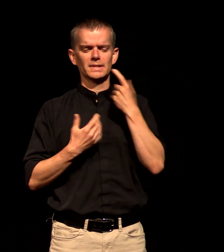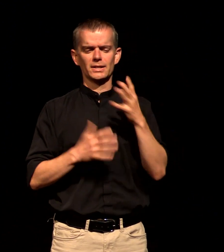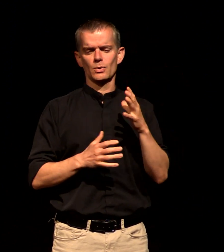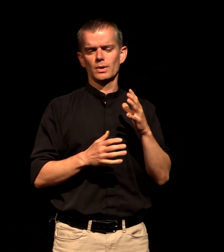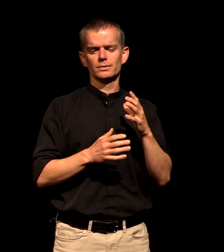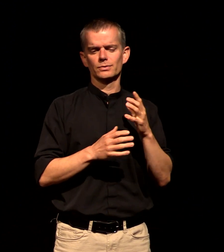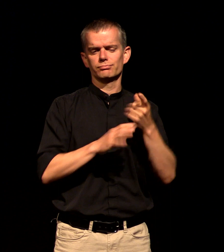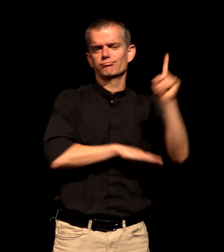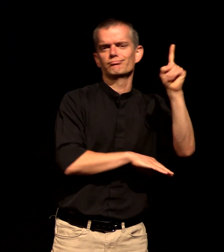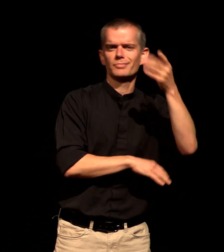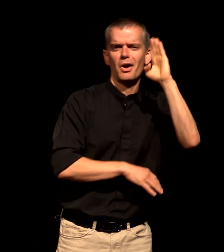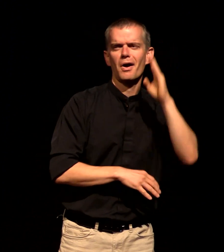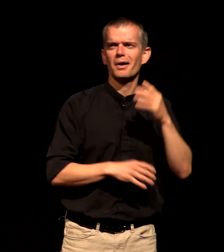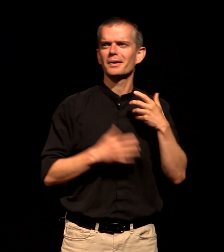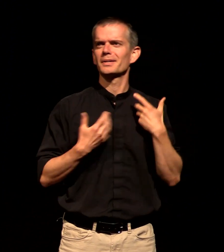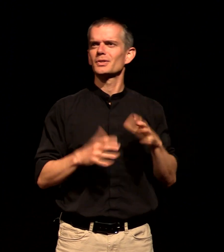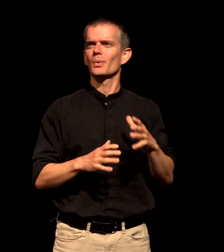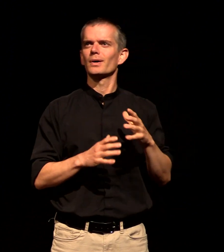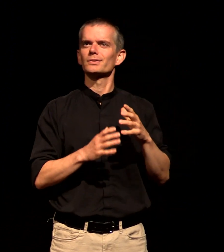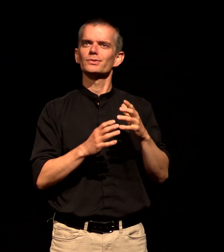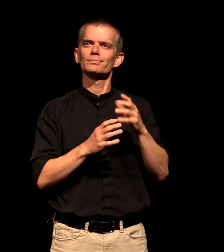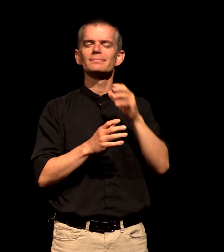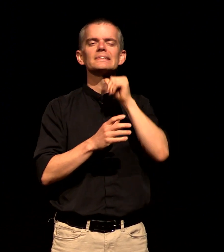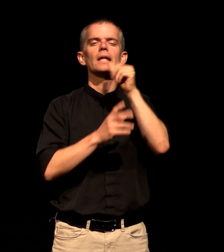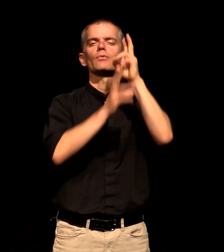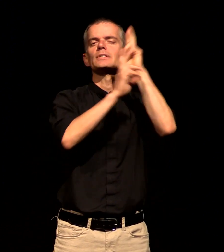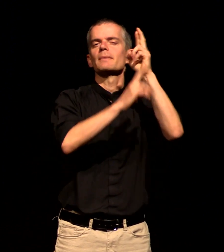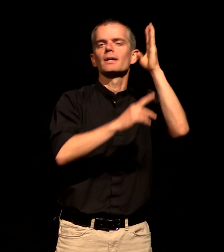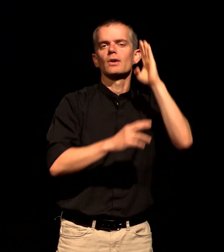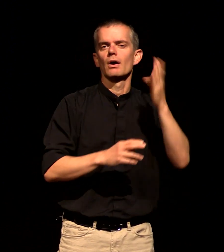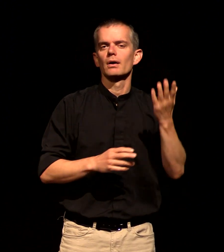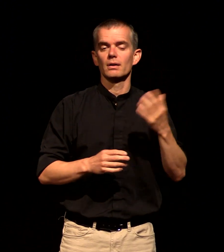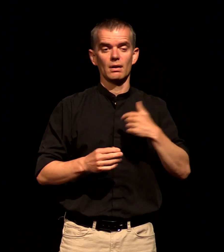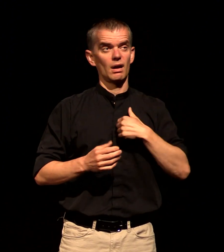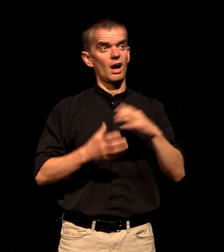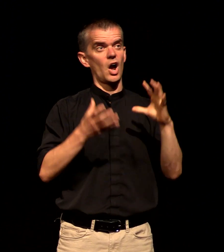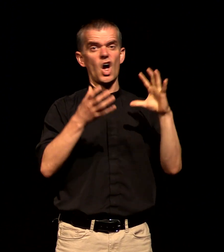to pour out my unedited complaints, wouldn't I be